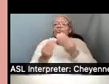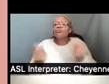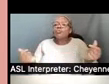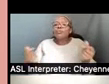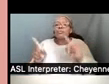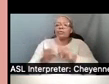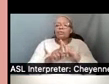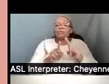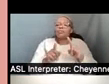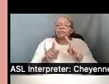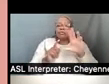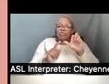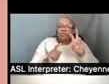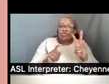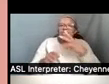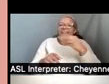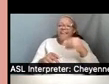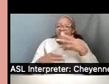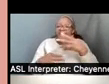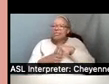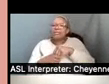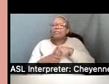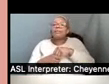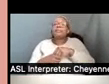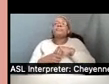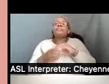and/or participants. So, that's how authorship is addressed by the core application questions.